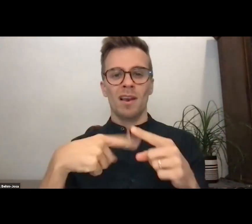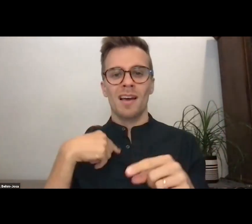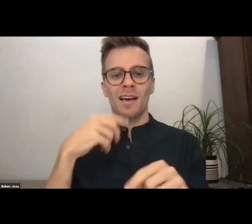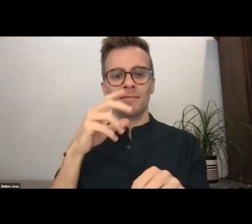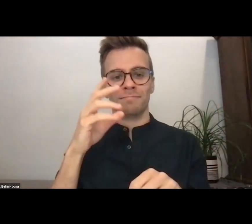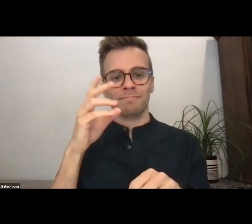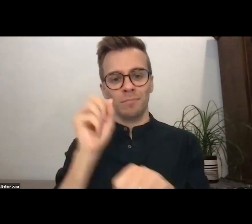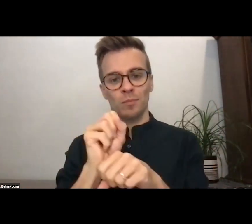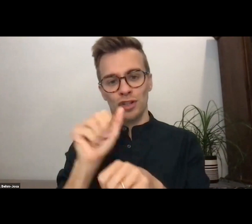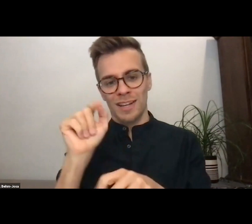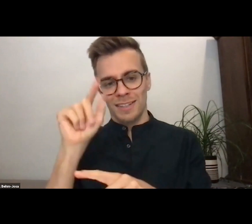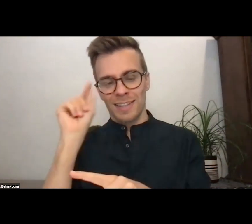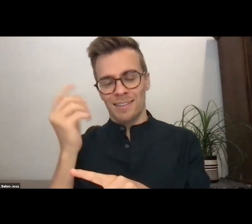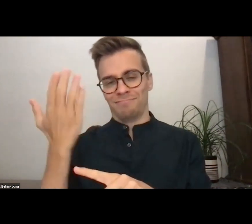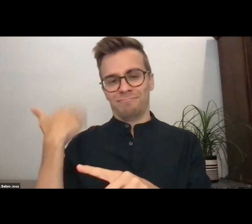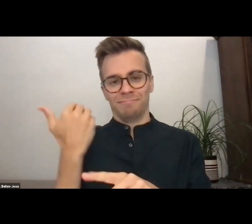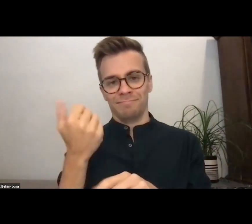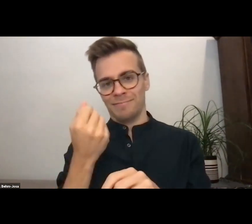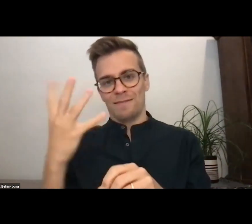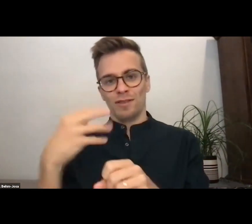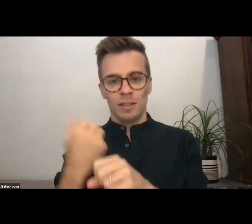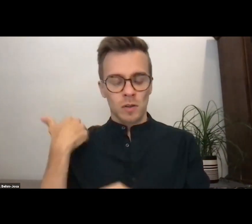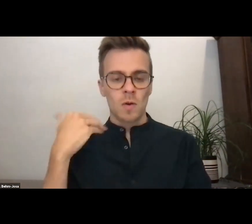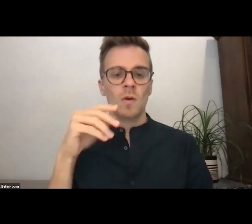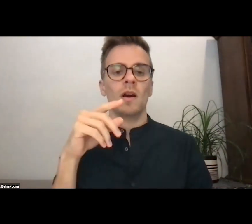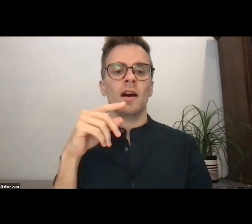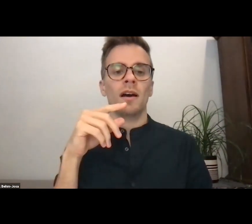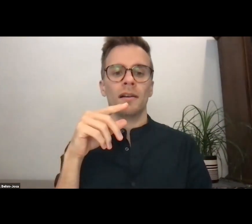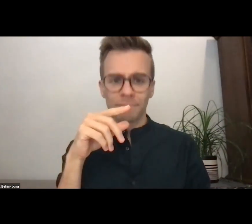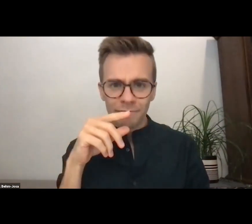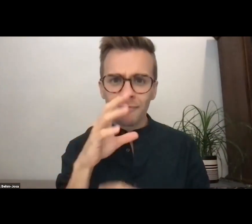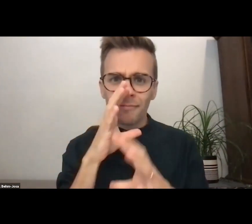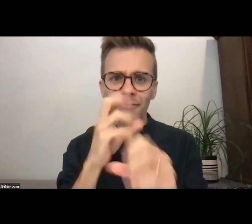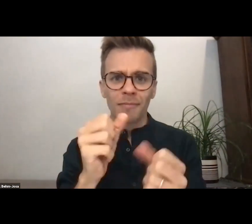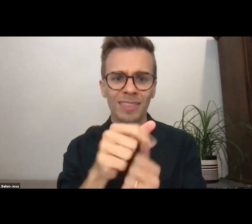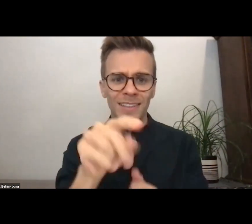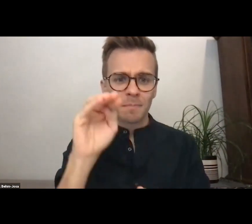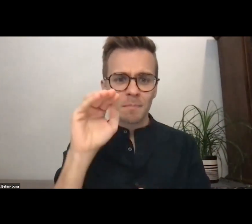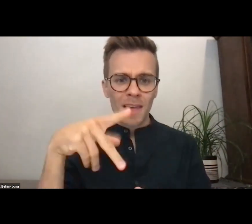I found this particular graphic when I was working at Gallaudet several years ago, and